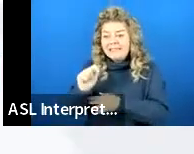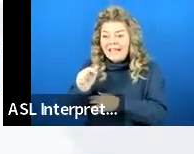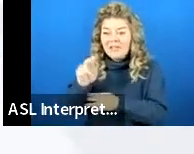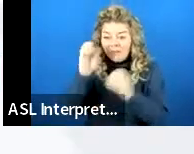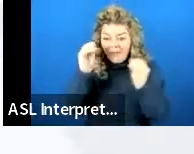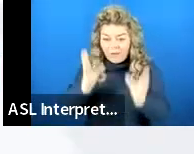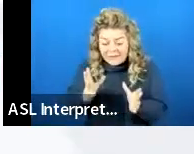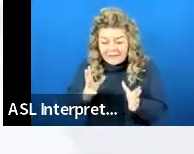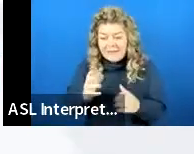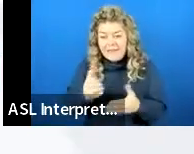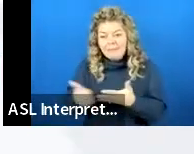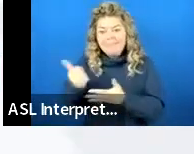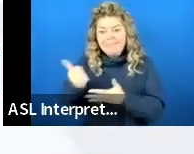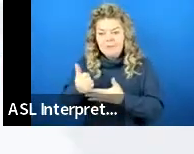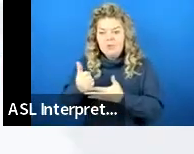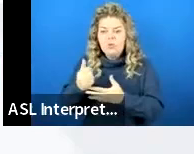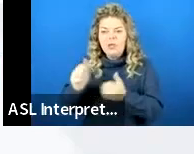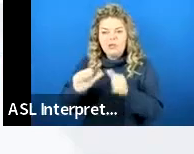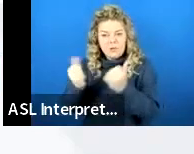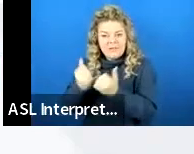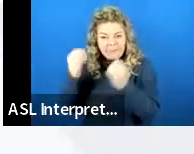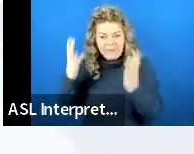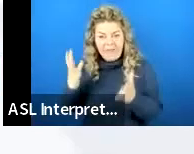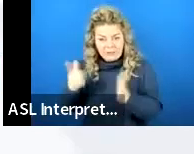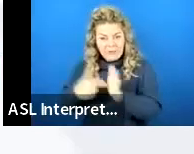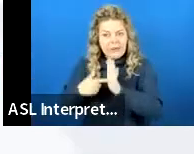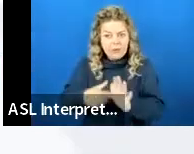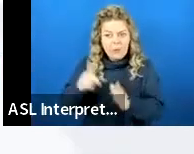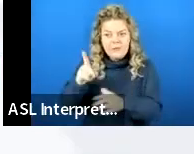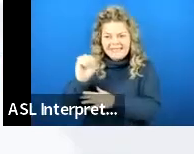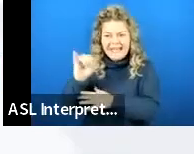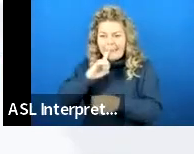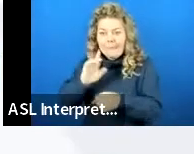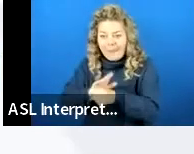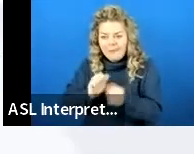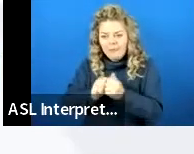of associate professor who've demonstrated DEI commitments through their engagement